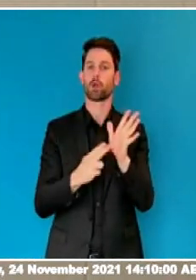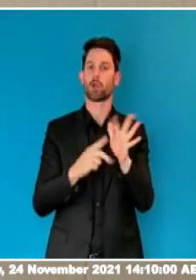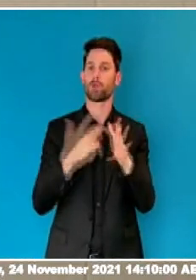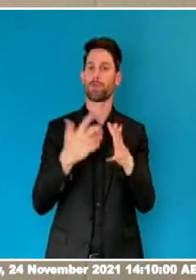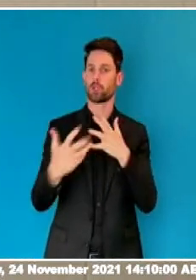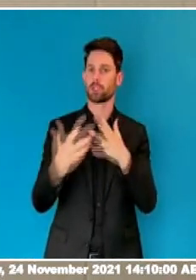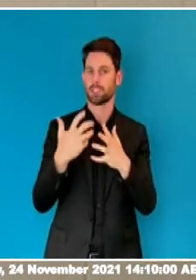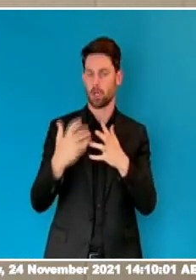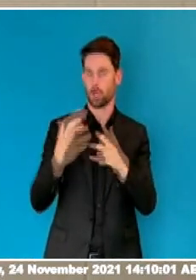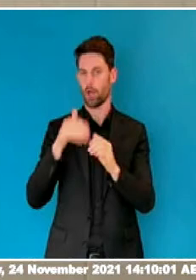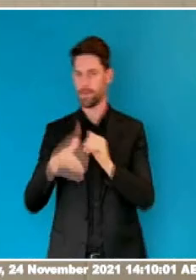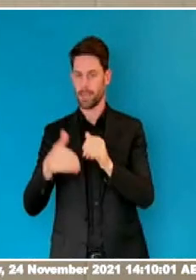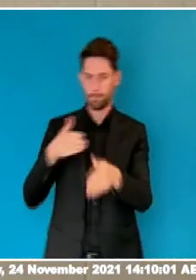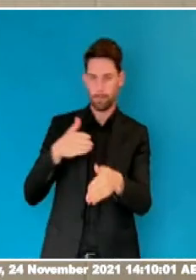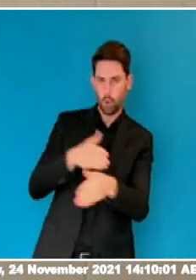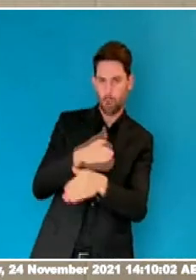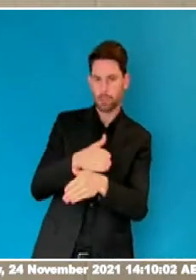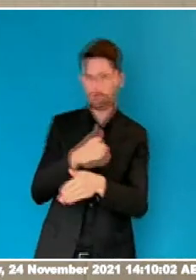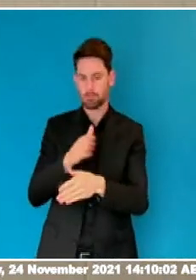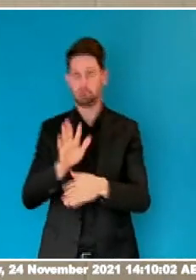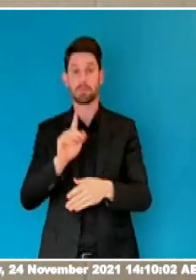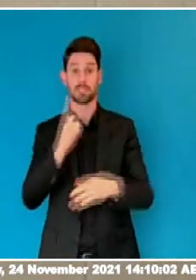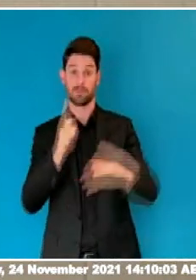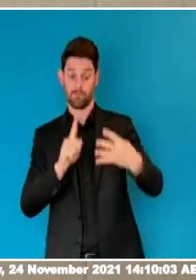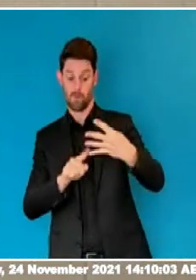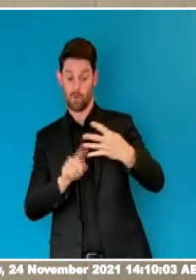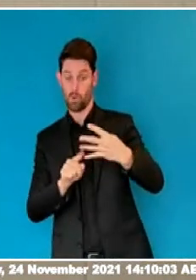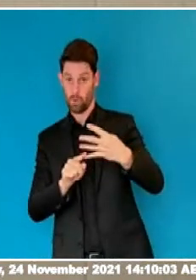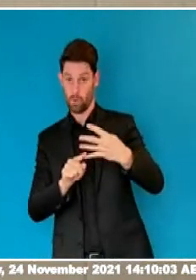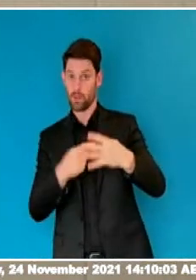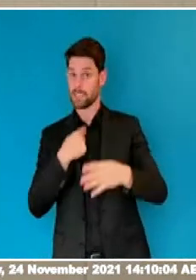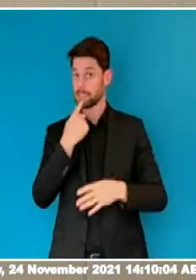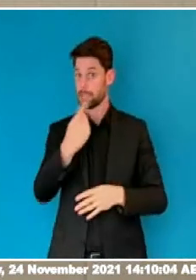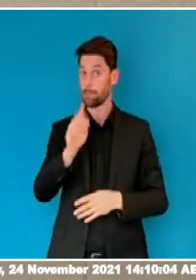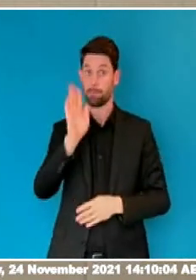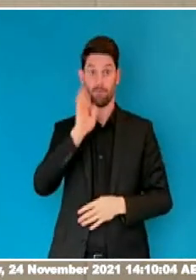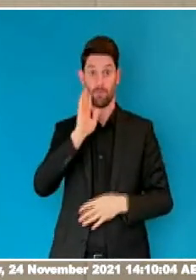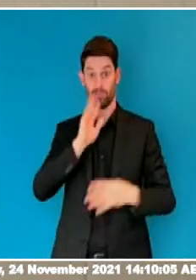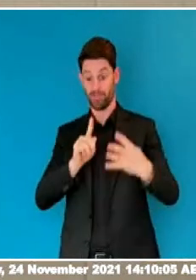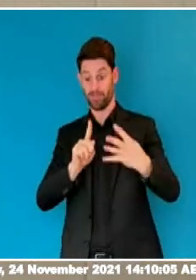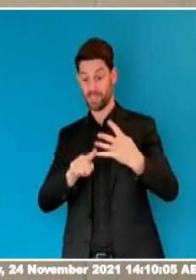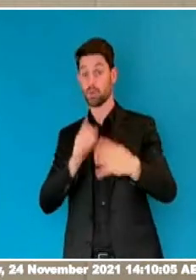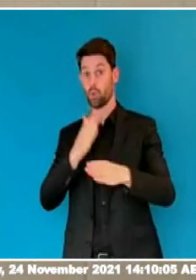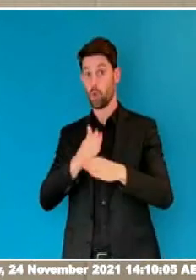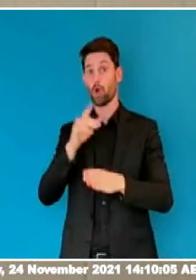In terms of Pillar 4, as I mentioned earlier, this work is being co funded by the members